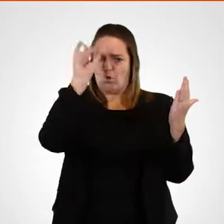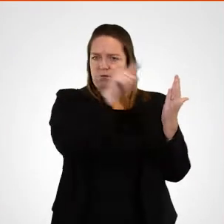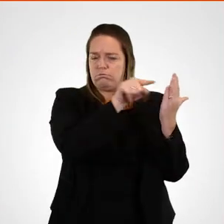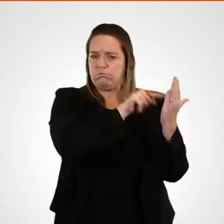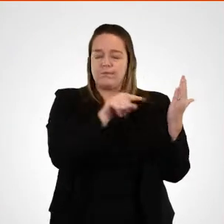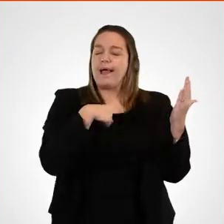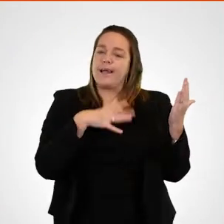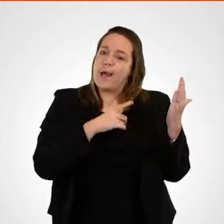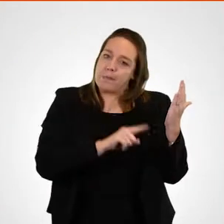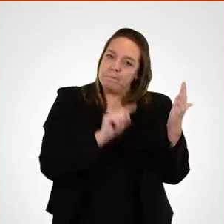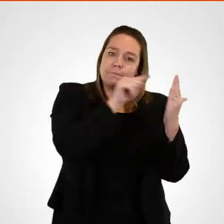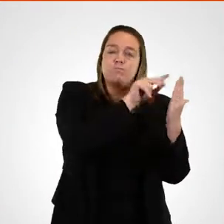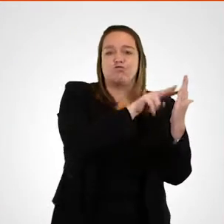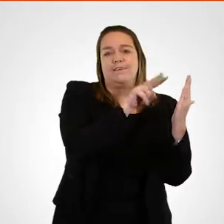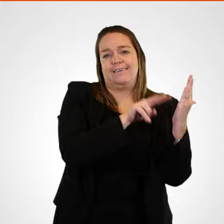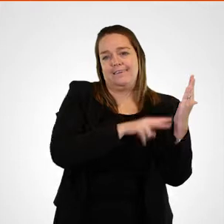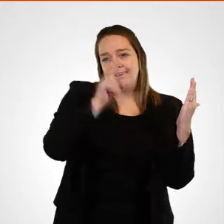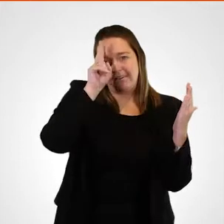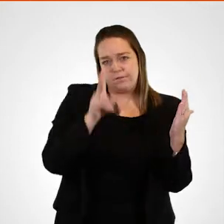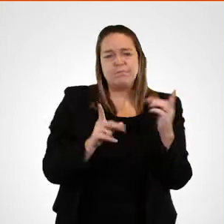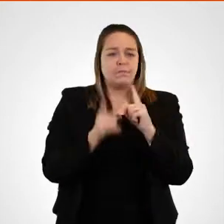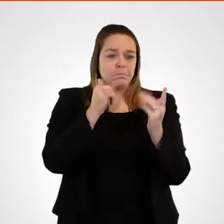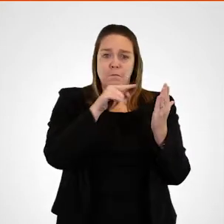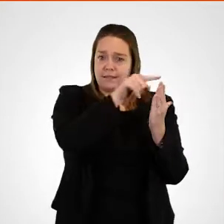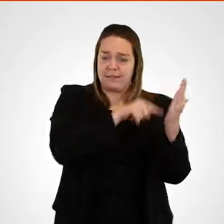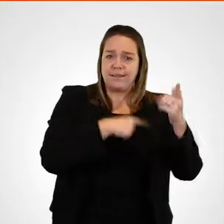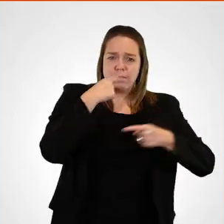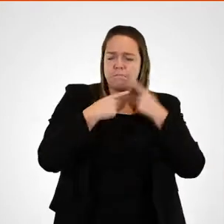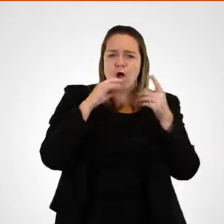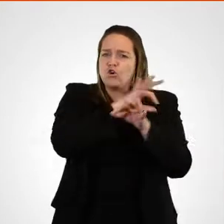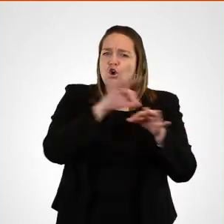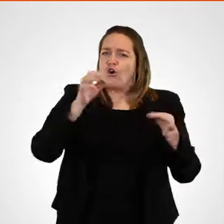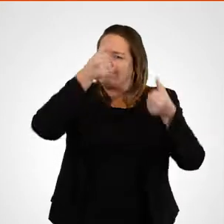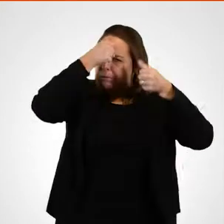Sometimes we're not as familiar with the content as we want to be,